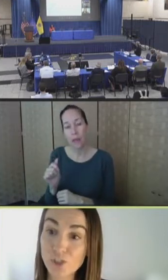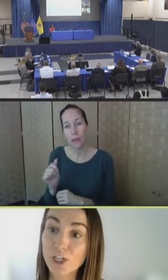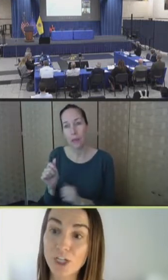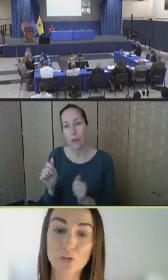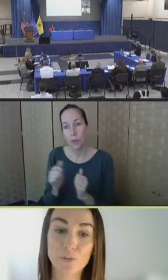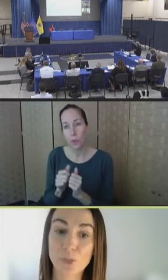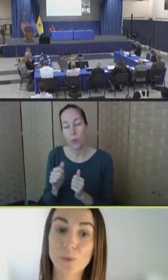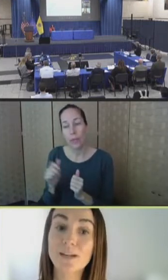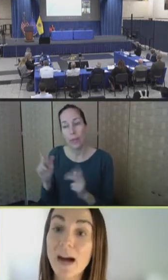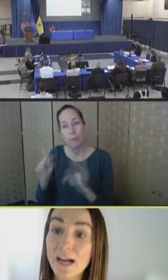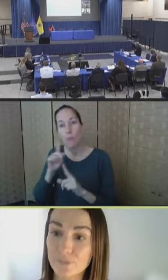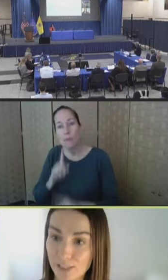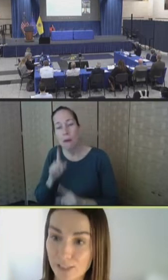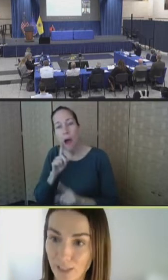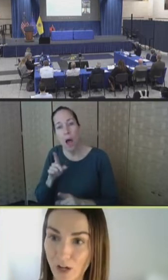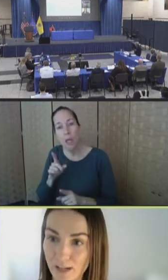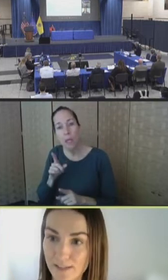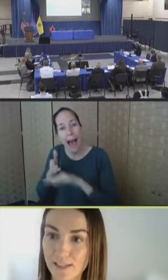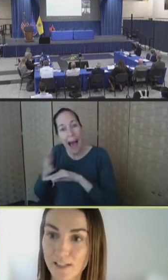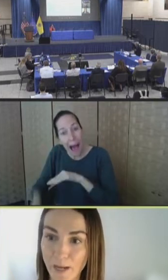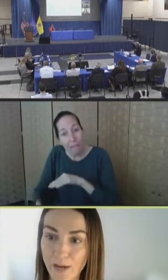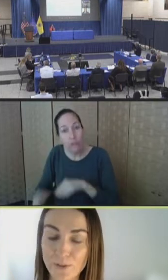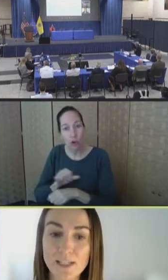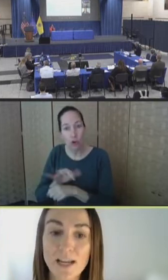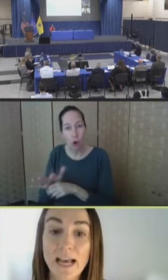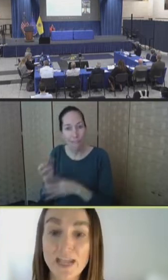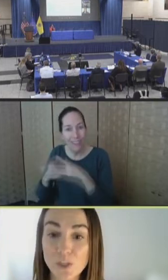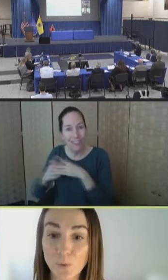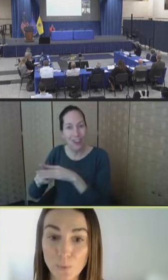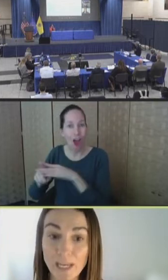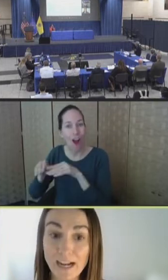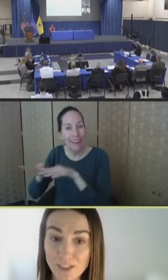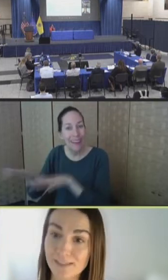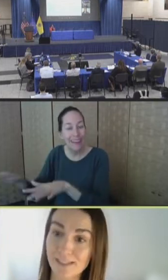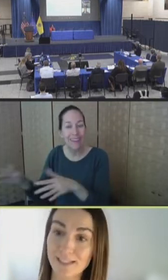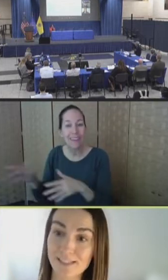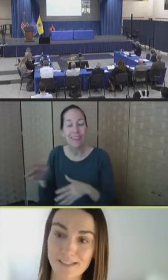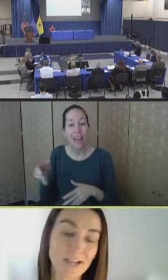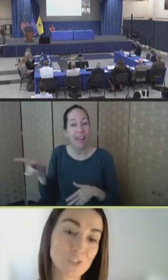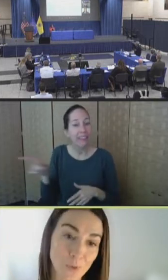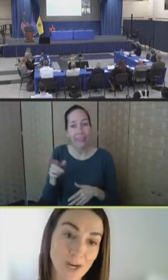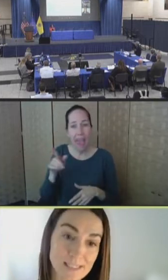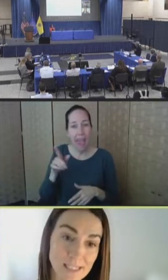during COVID who had not recently lost a spouse. And so, what we actually see is kind of surprising